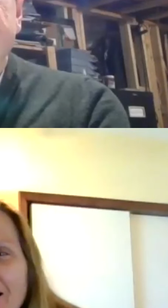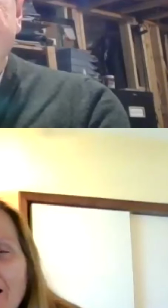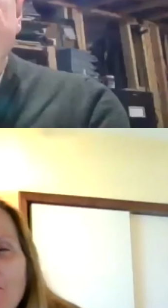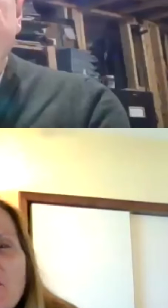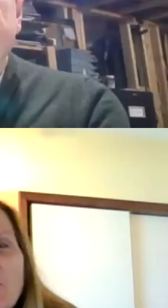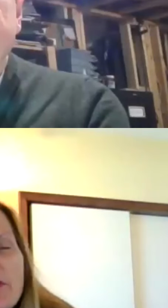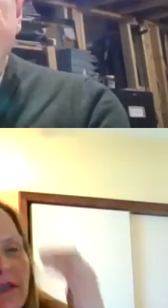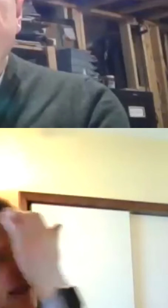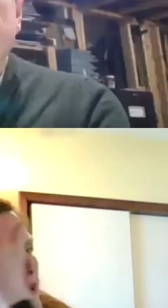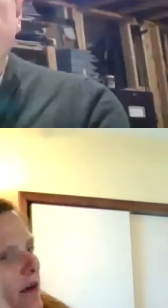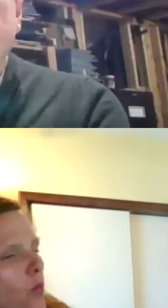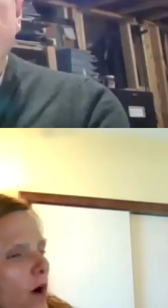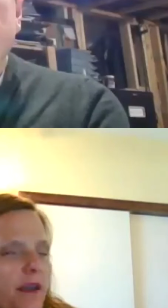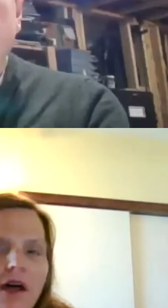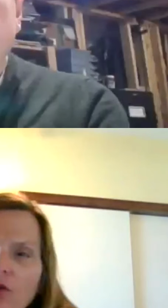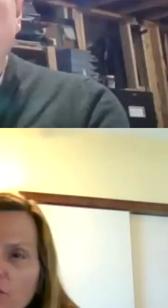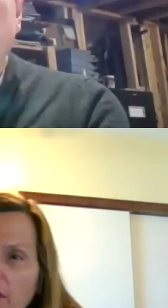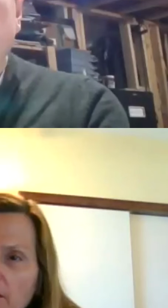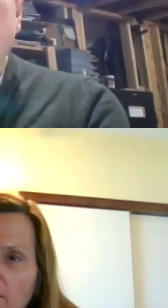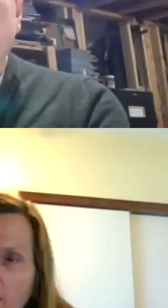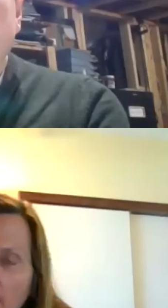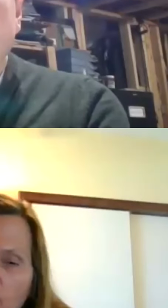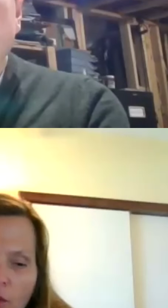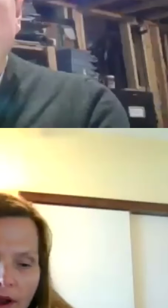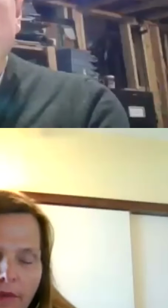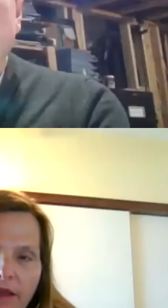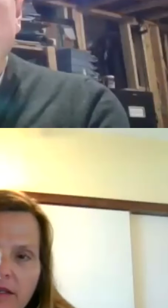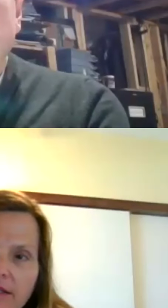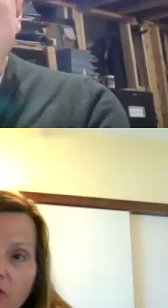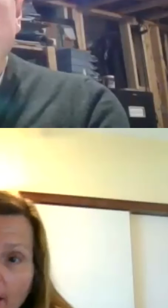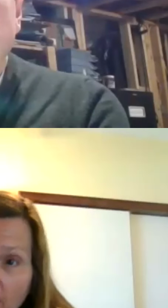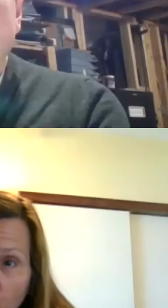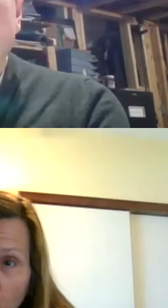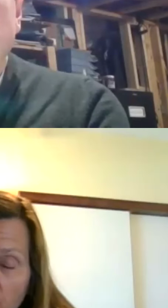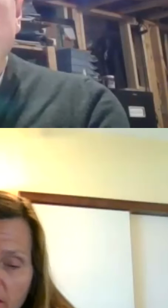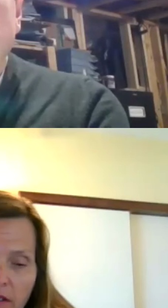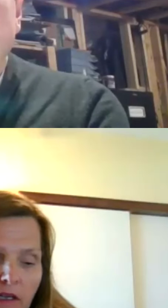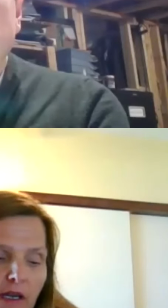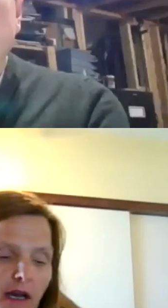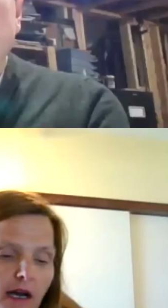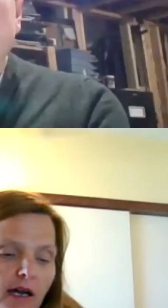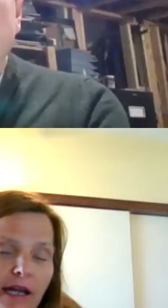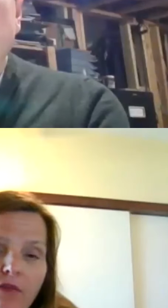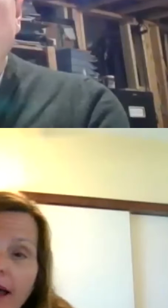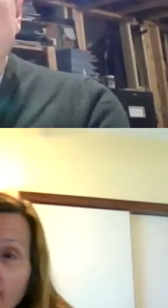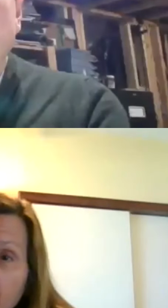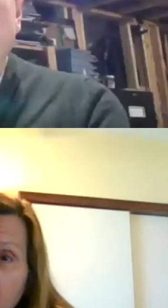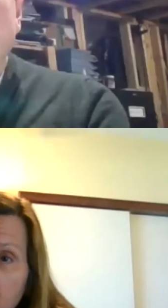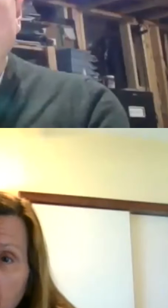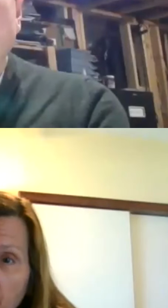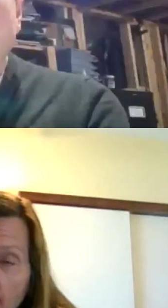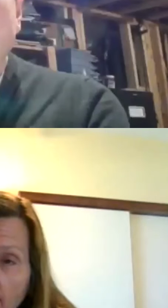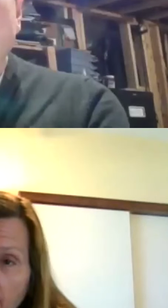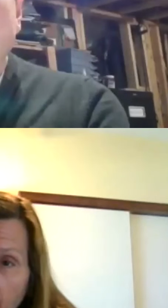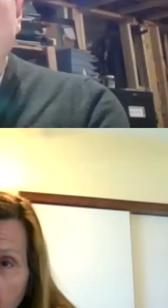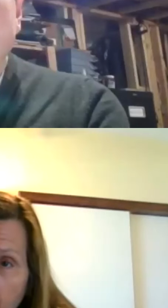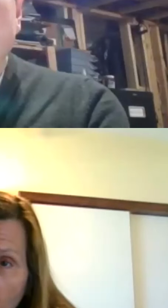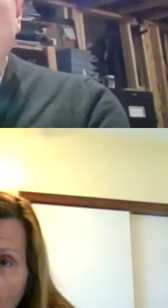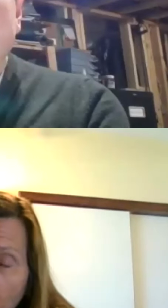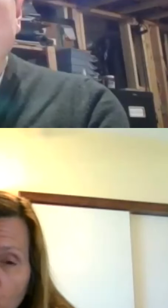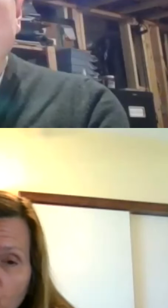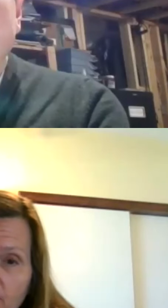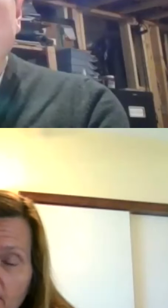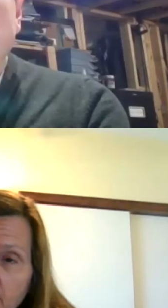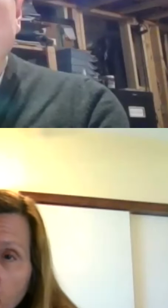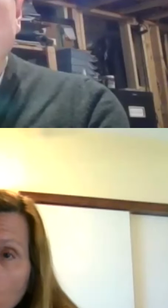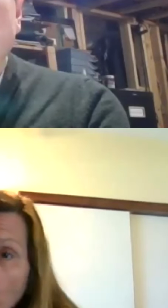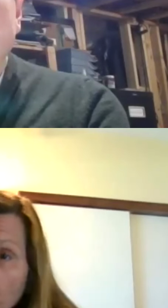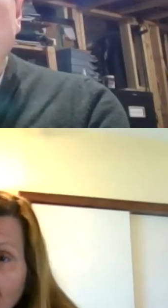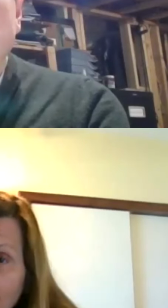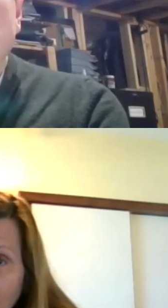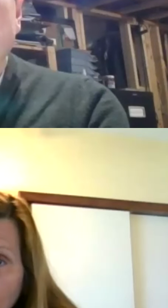It's separating themselves about the consumer .